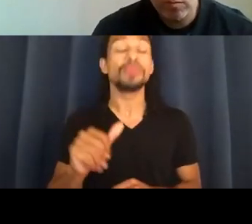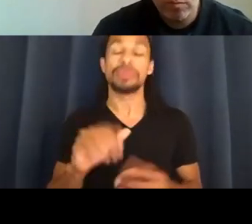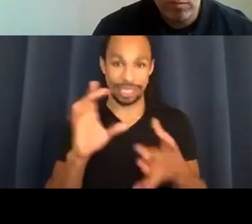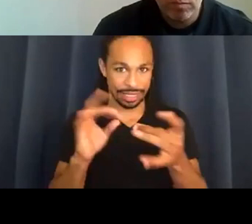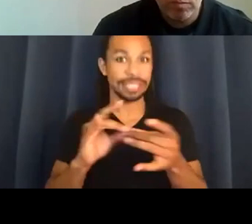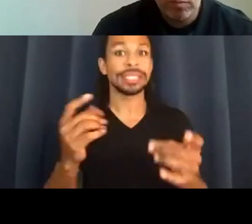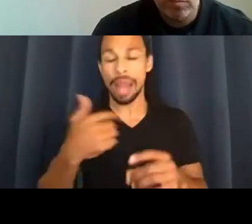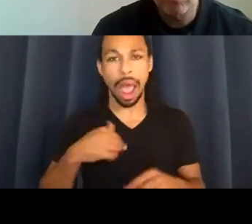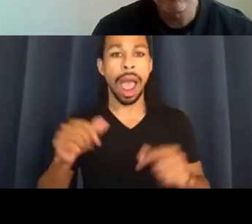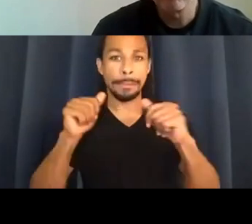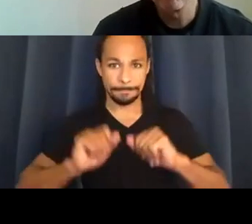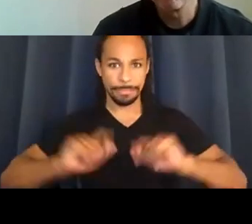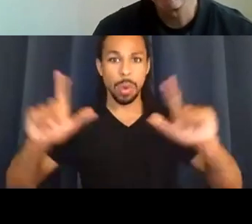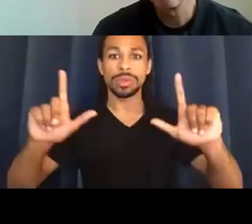We will post it.